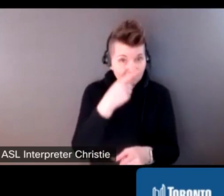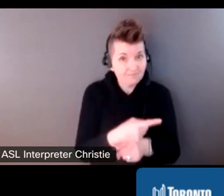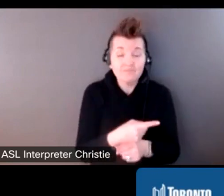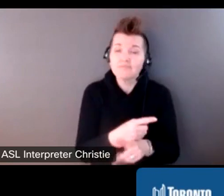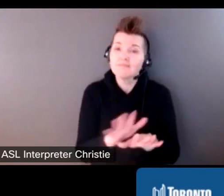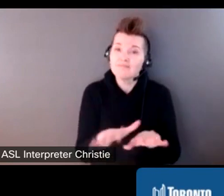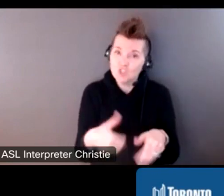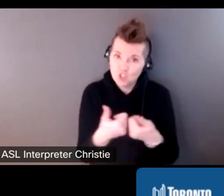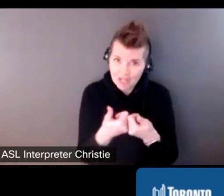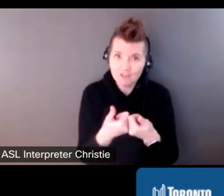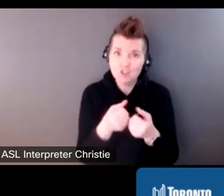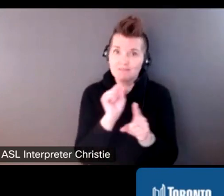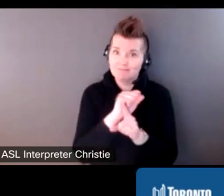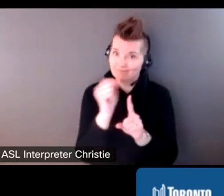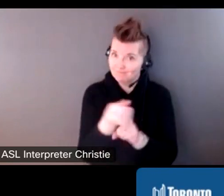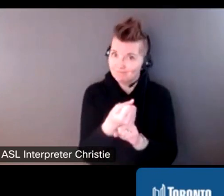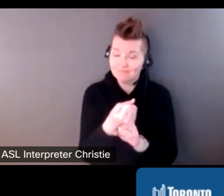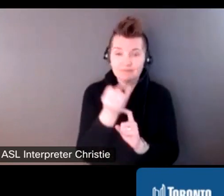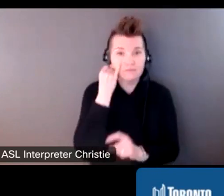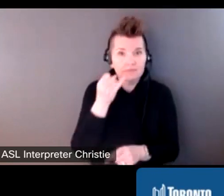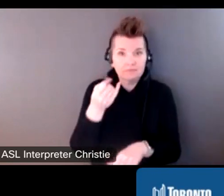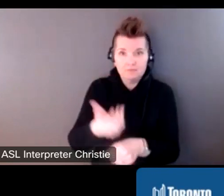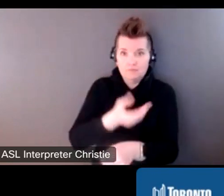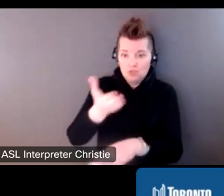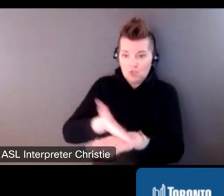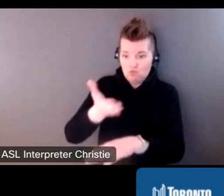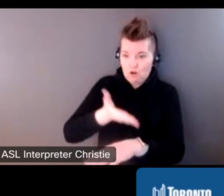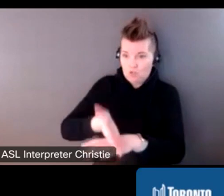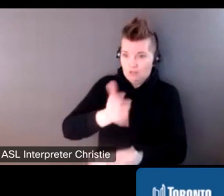reason, if there's construction and it has to impact the infrastructure that's there